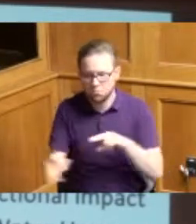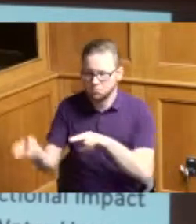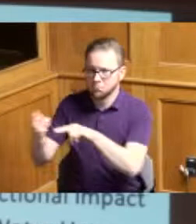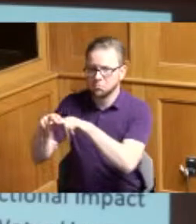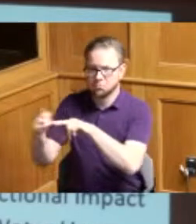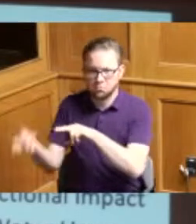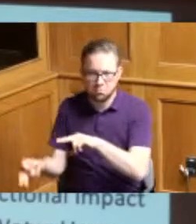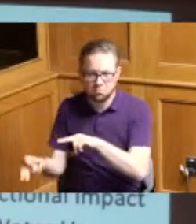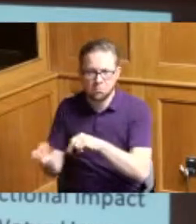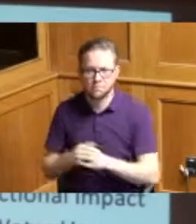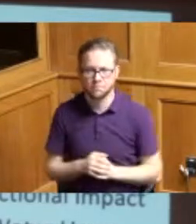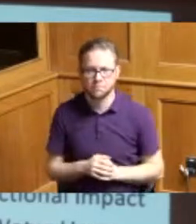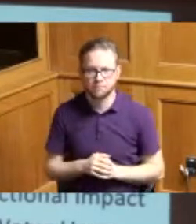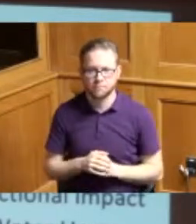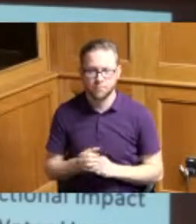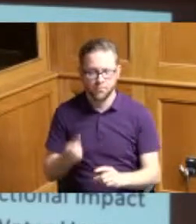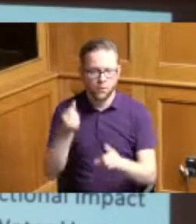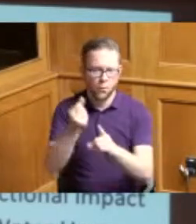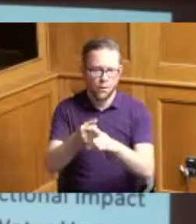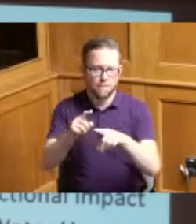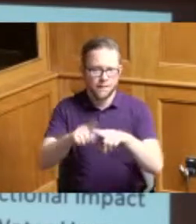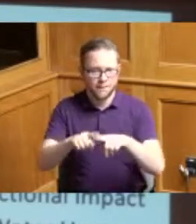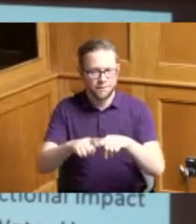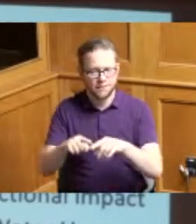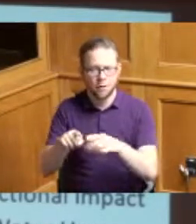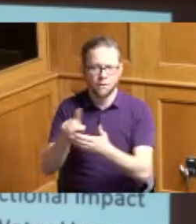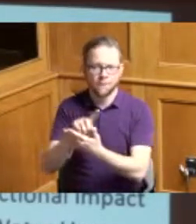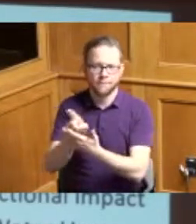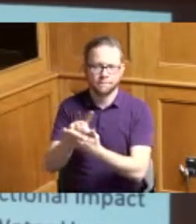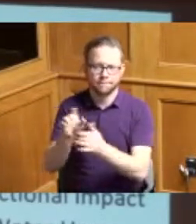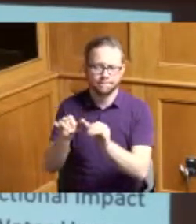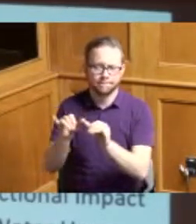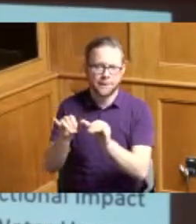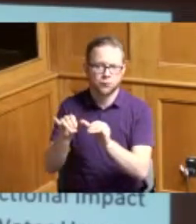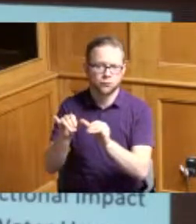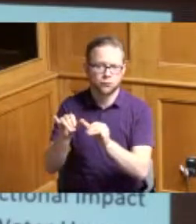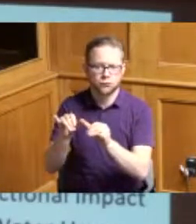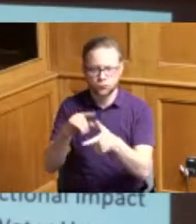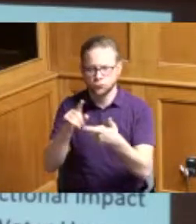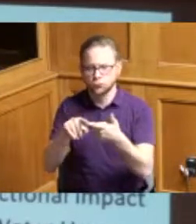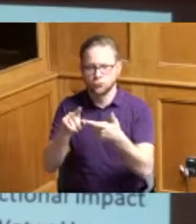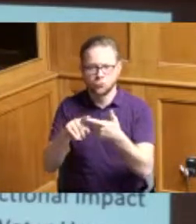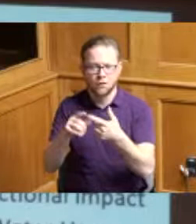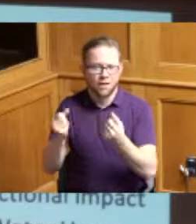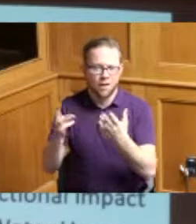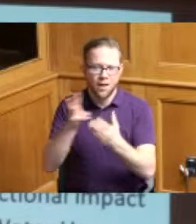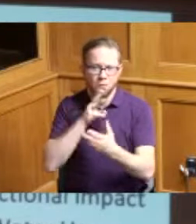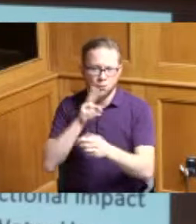we said the impact is going to depend on the meter size the volume of water used and the impervious